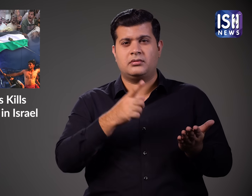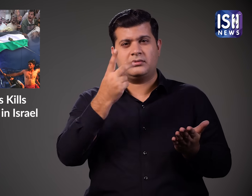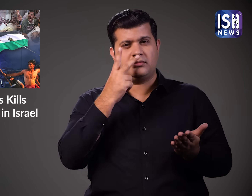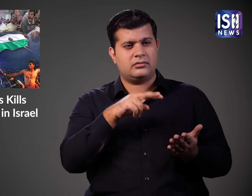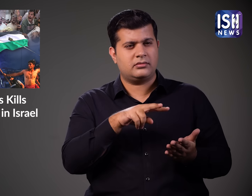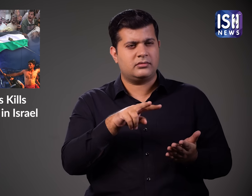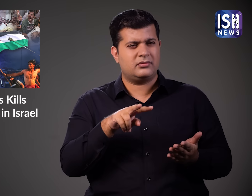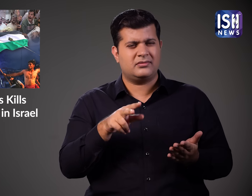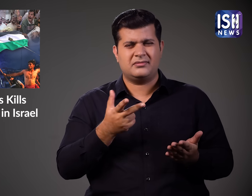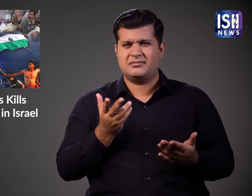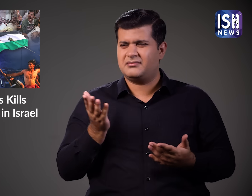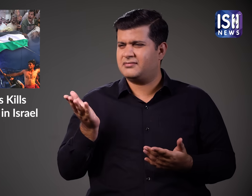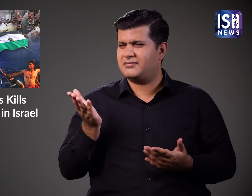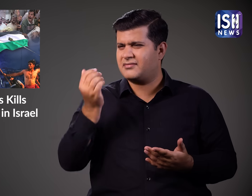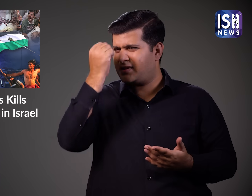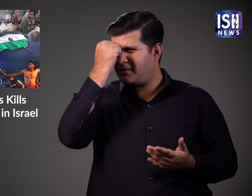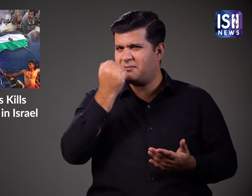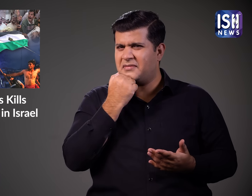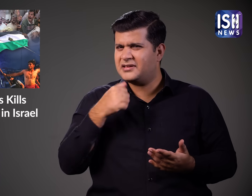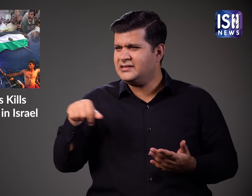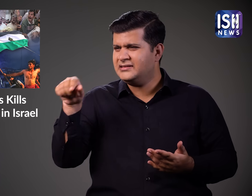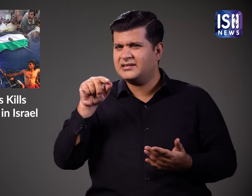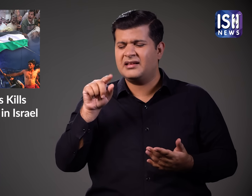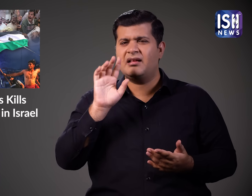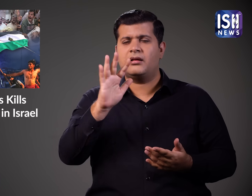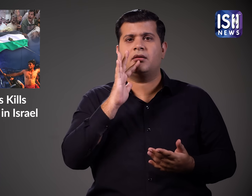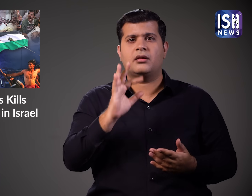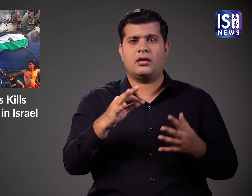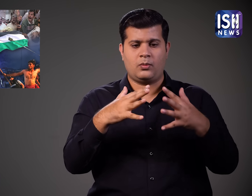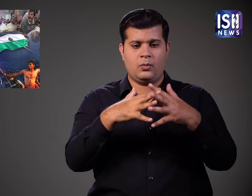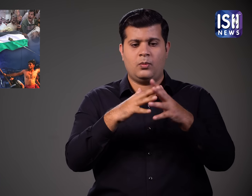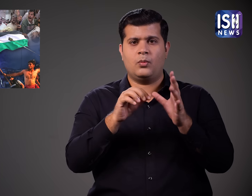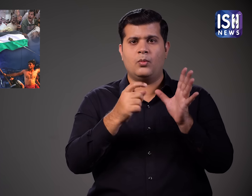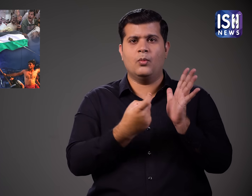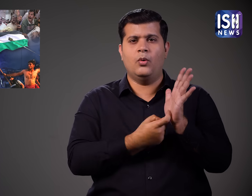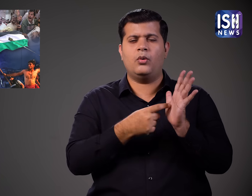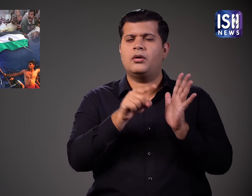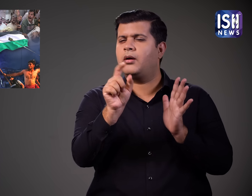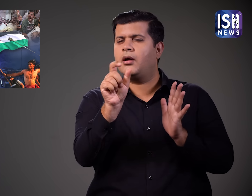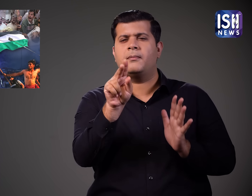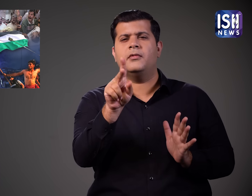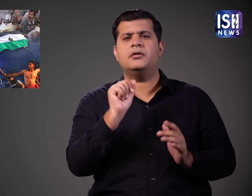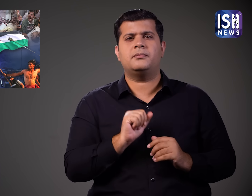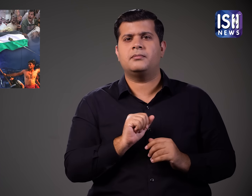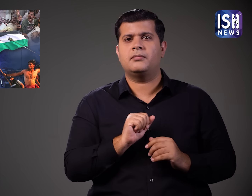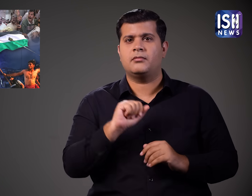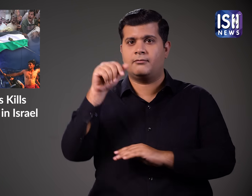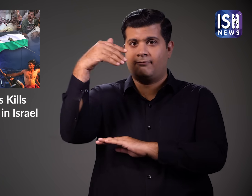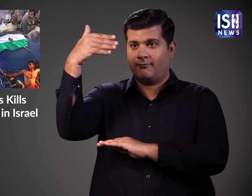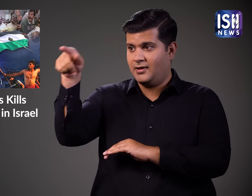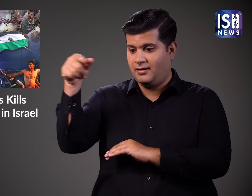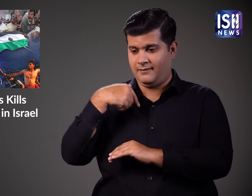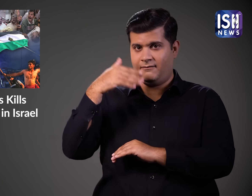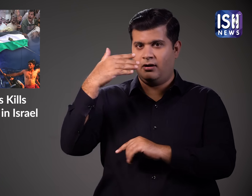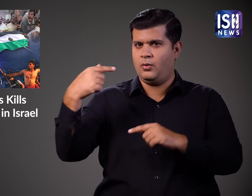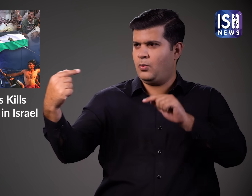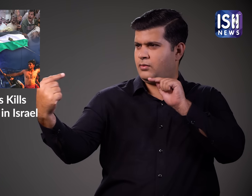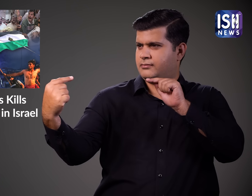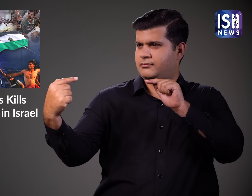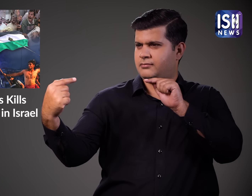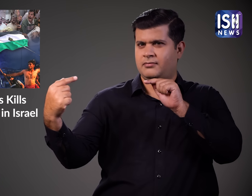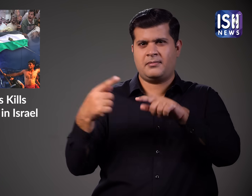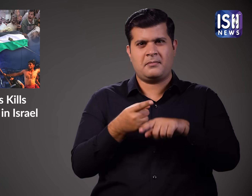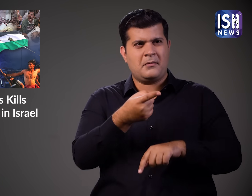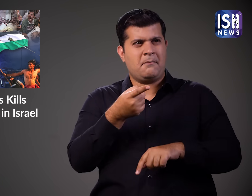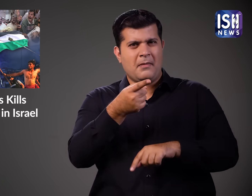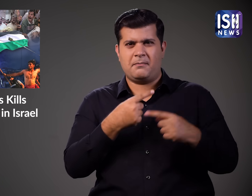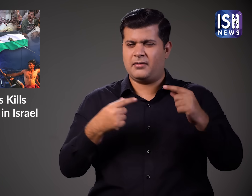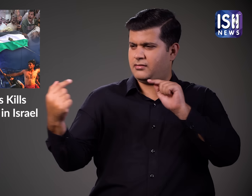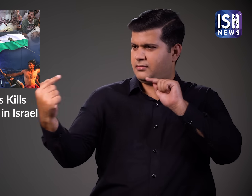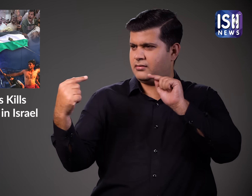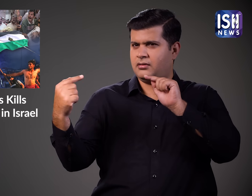Hamas is cruel! War is between soldiers in a battlefield.